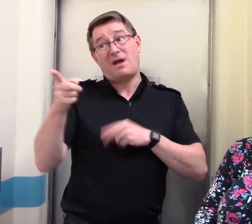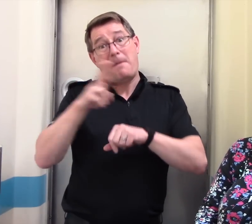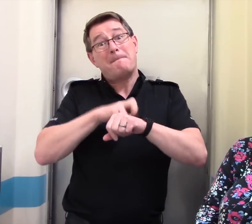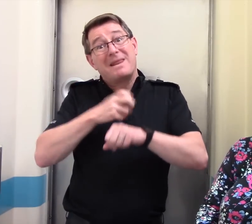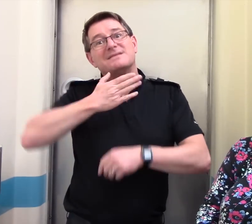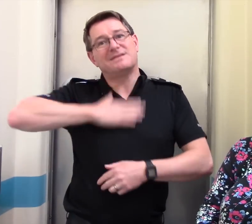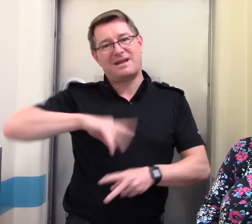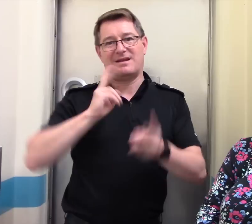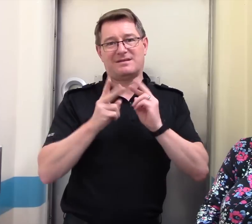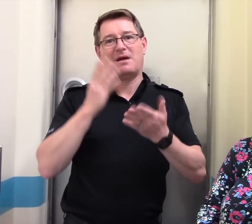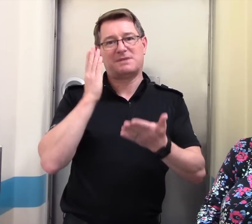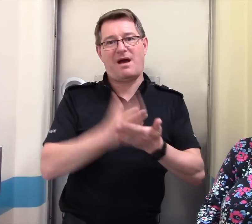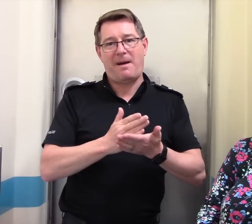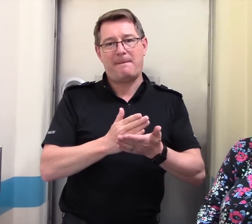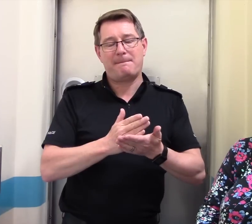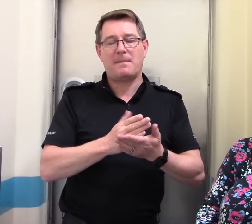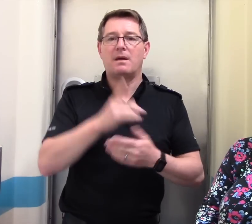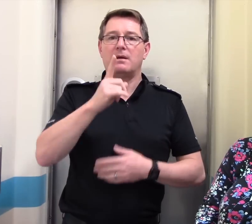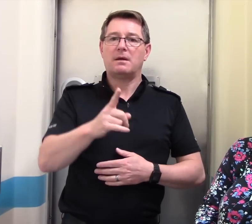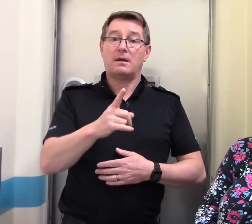Well, in truth, it's the police who need an interpreter.